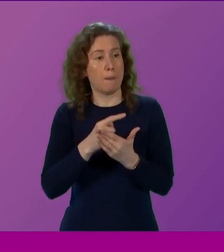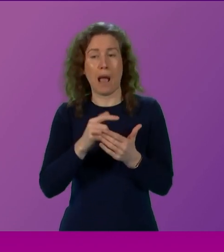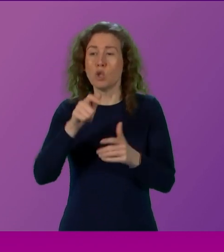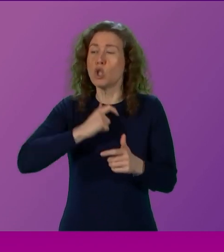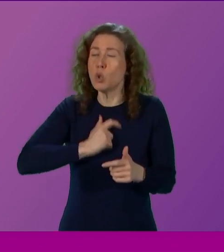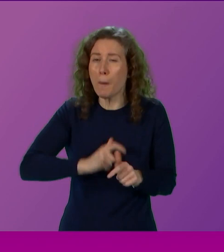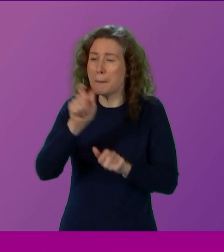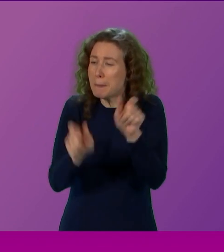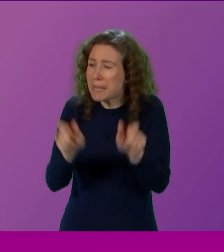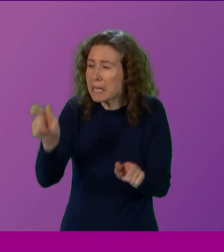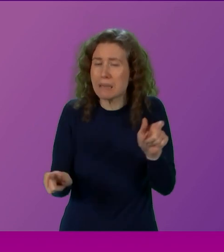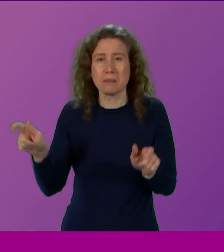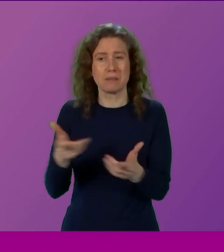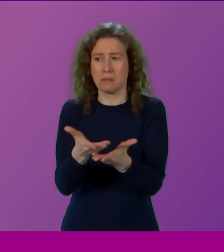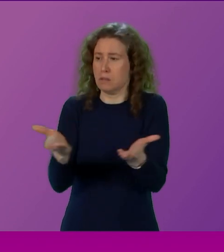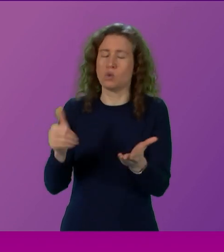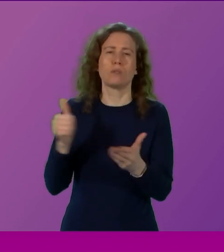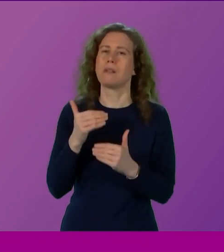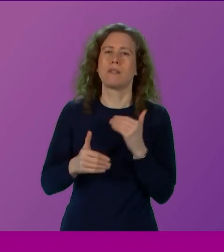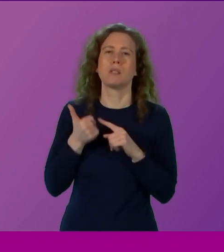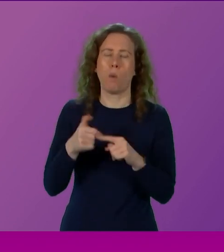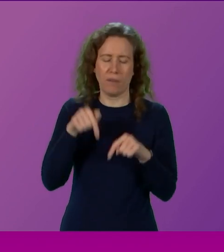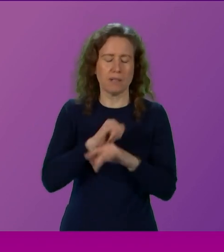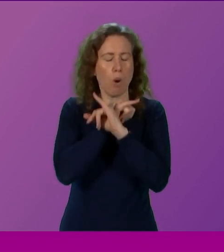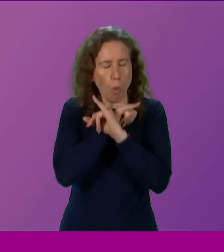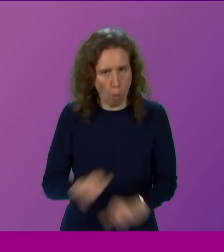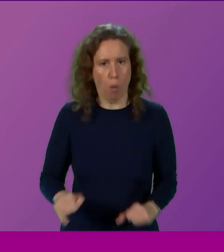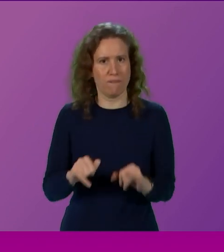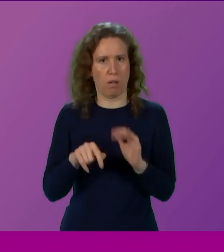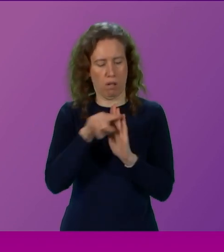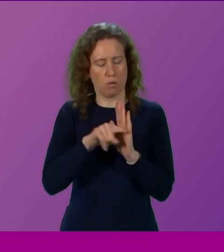human beings should ever support such an appalling piece of draft legislation.